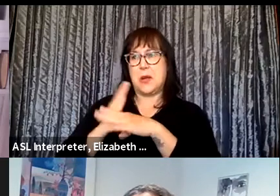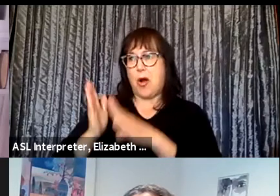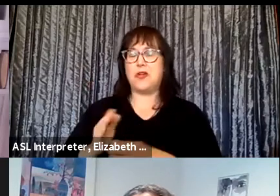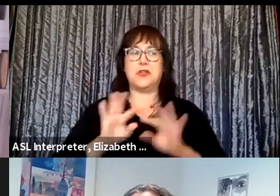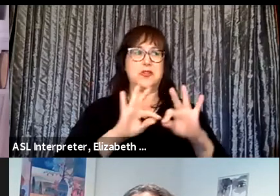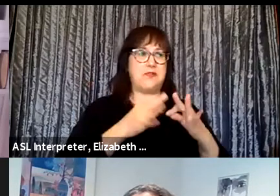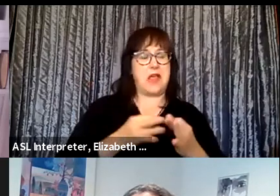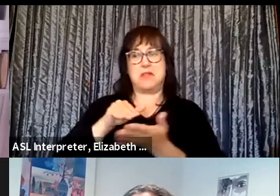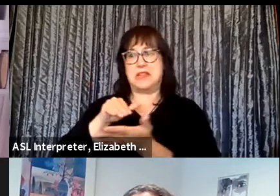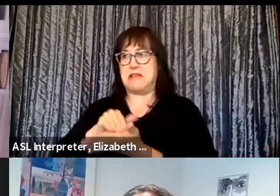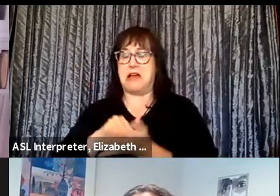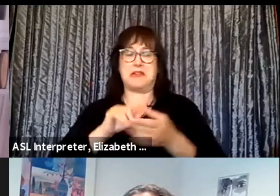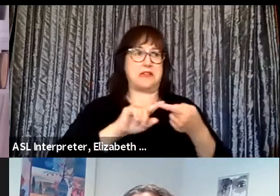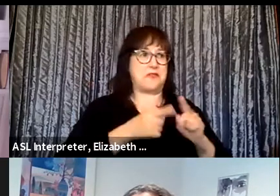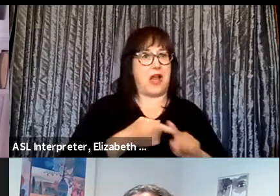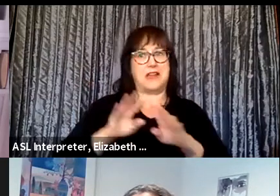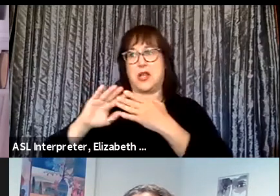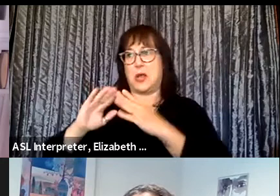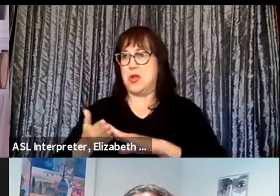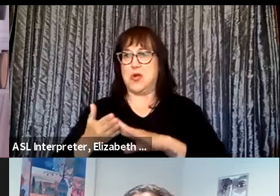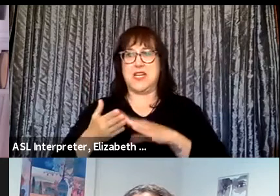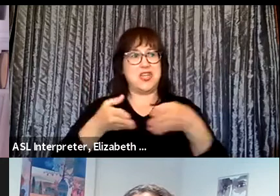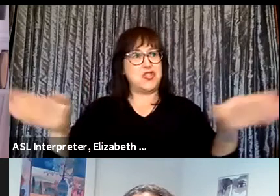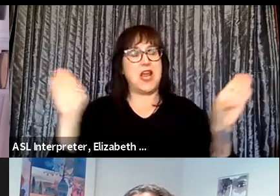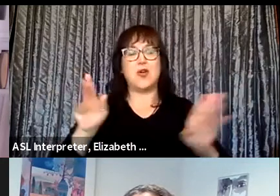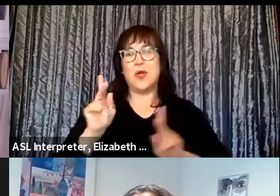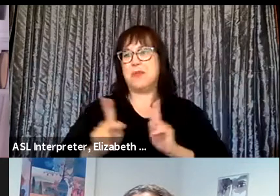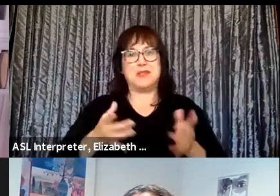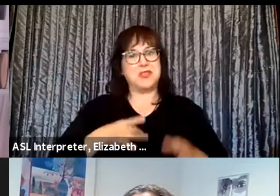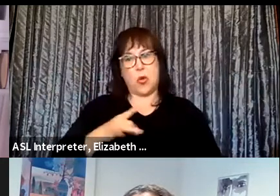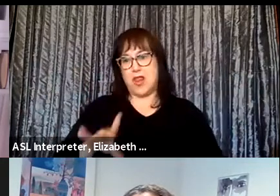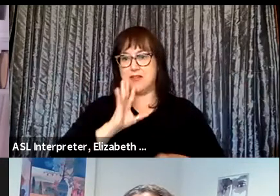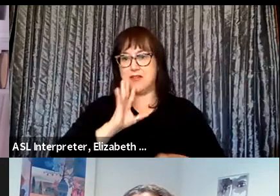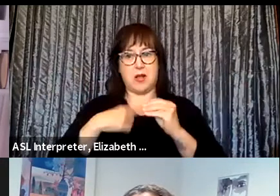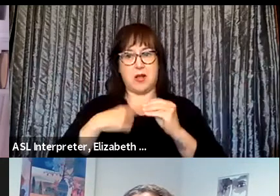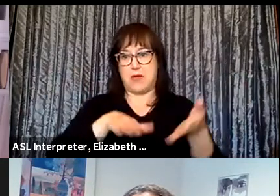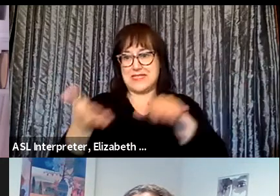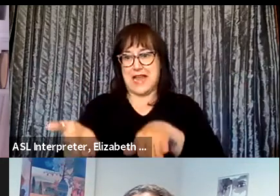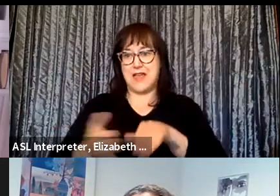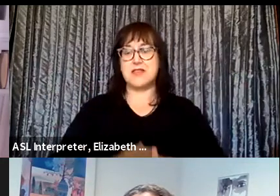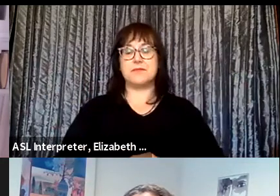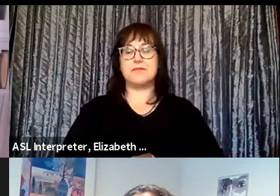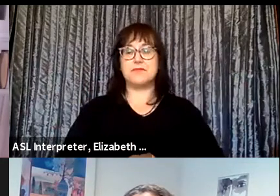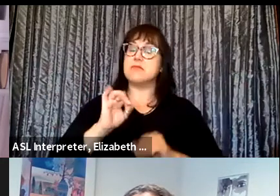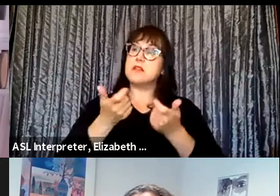you know, friends and the community at large, and I think, you know, that's a big value of the film.